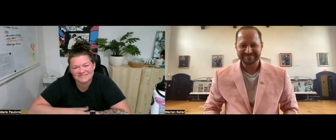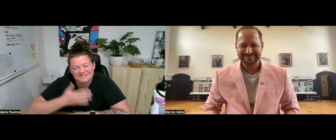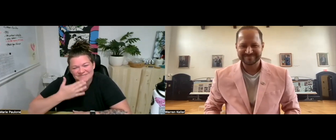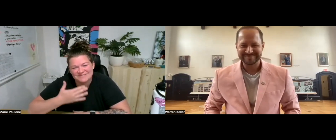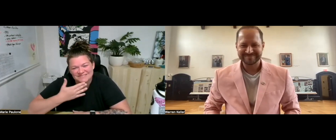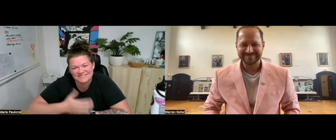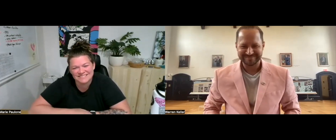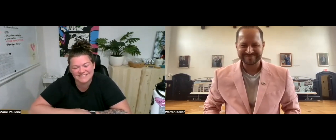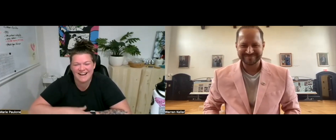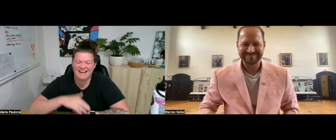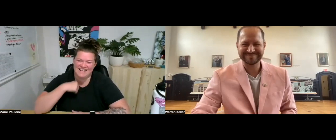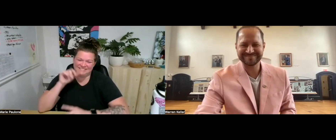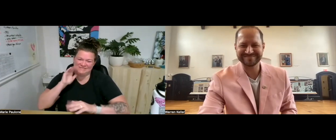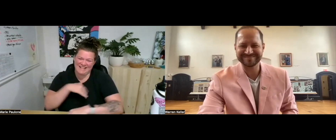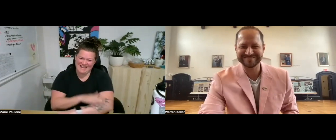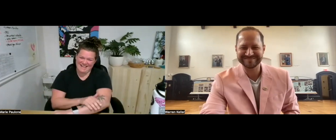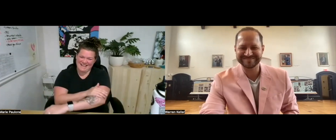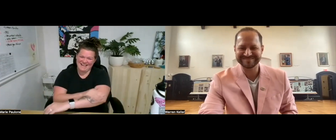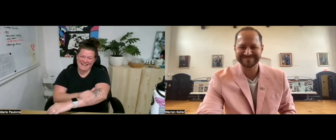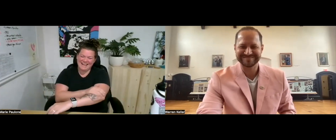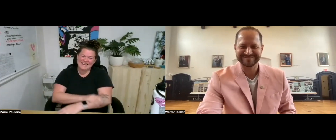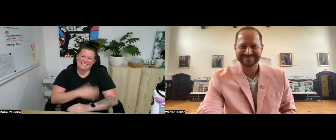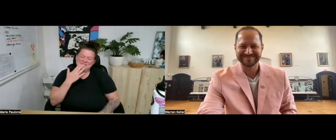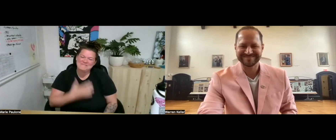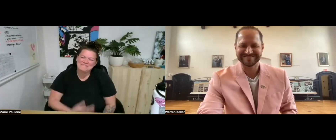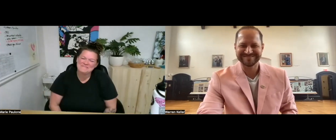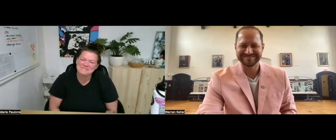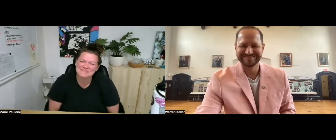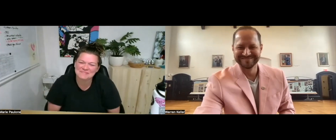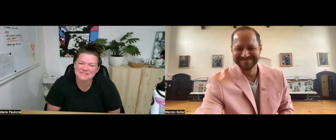Pia Marie: Thank you, wow! I just had goosebumps. Thank you!